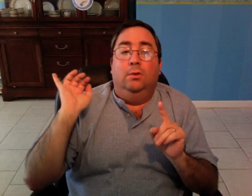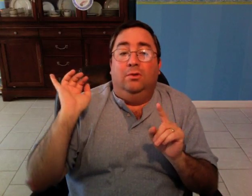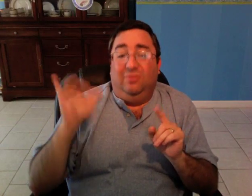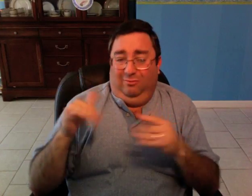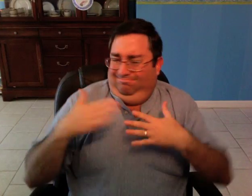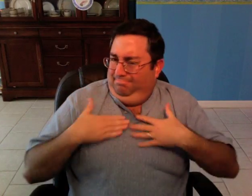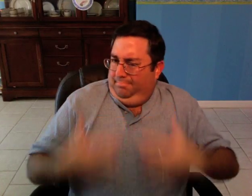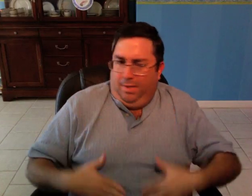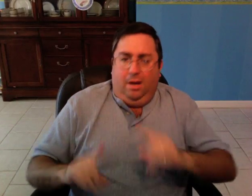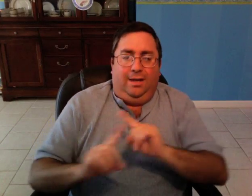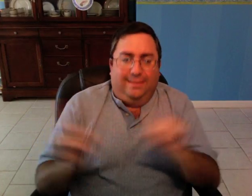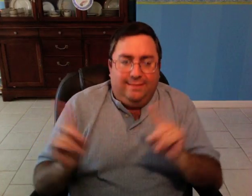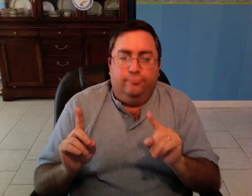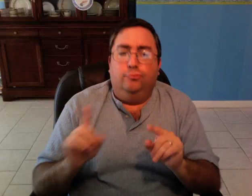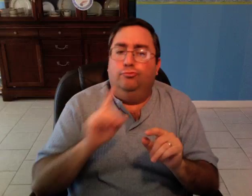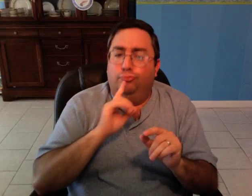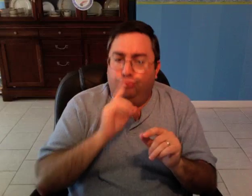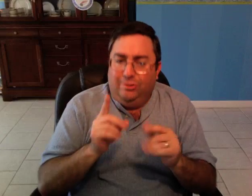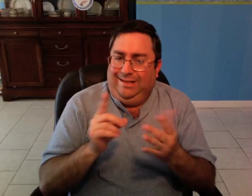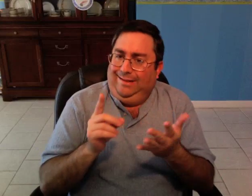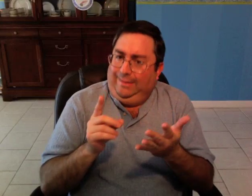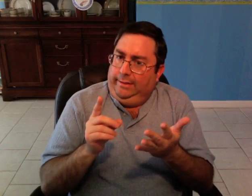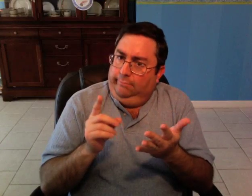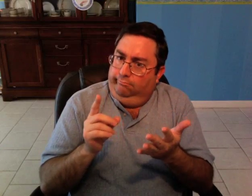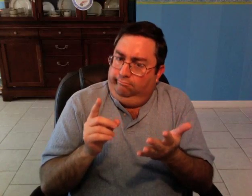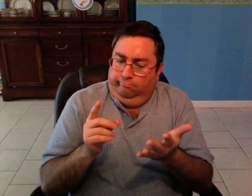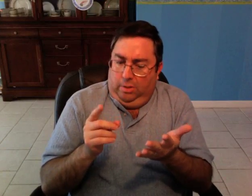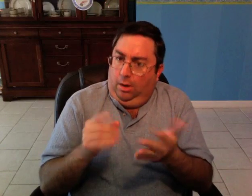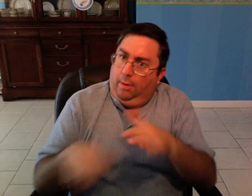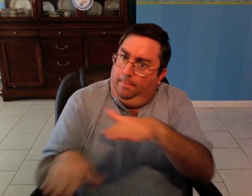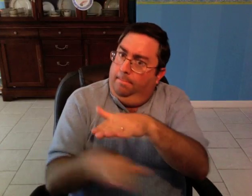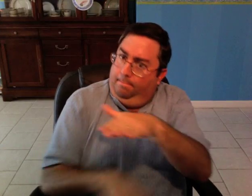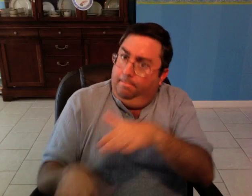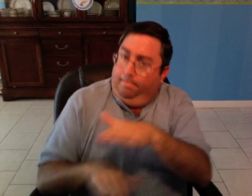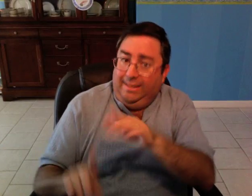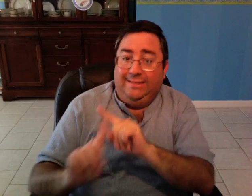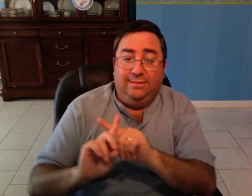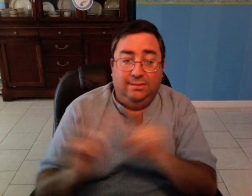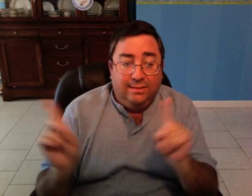That bodily/physical difference is a basic difference.